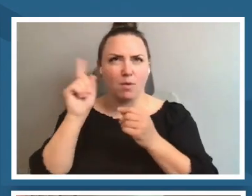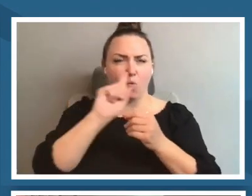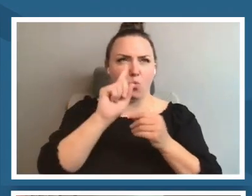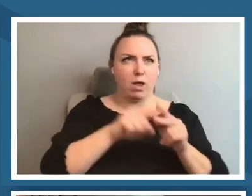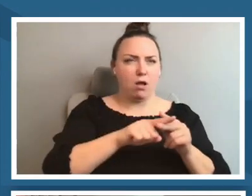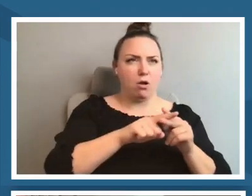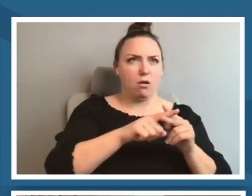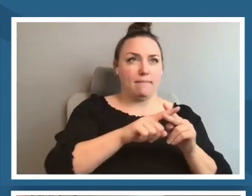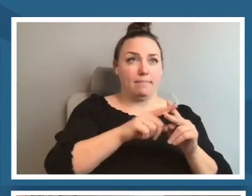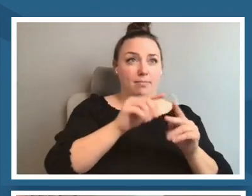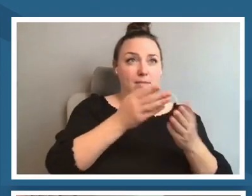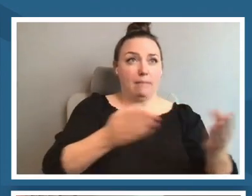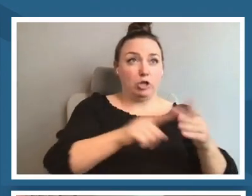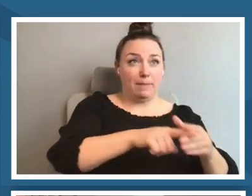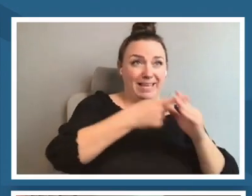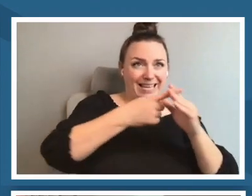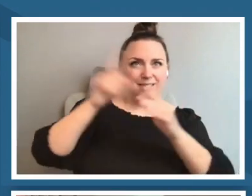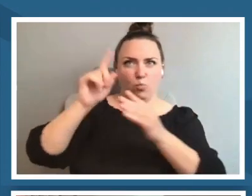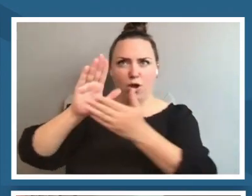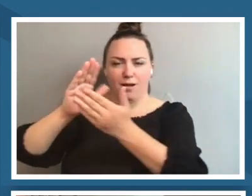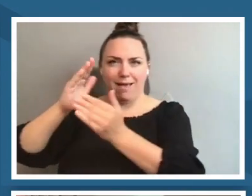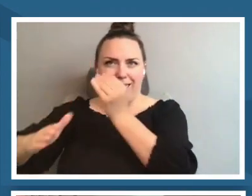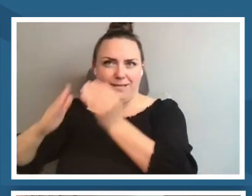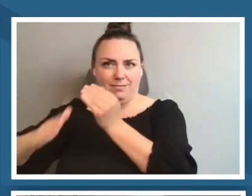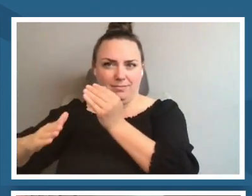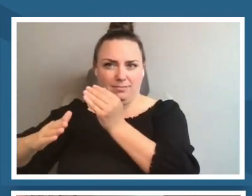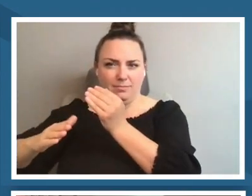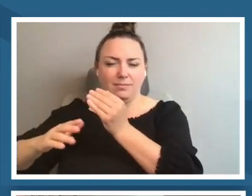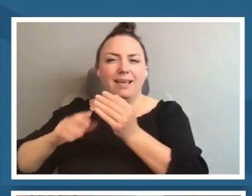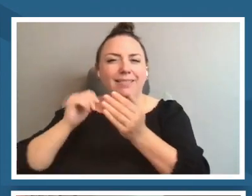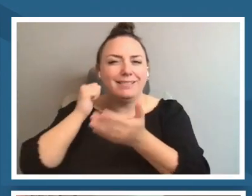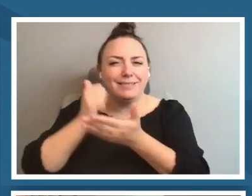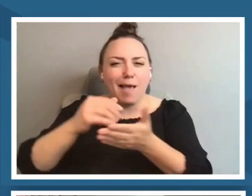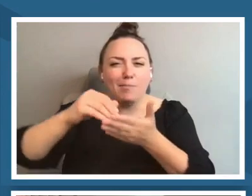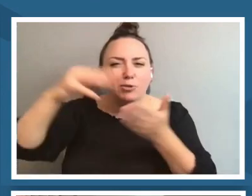and this pushes them